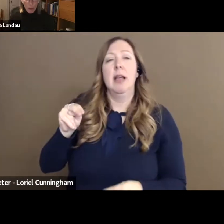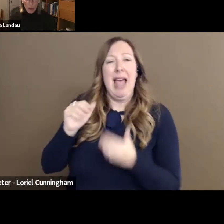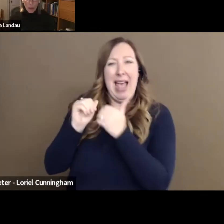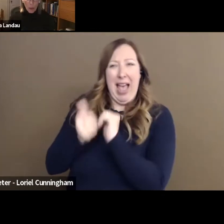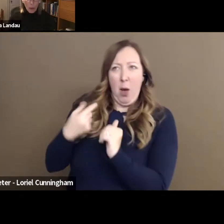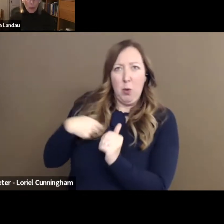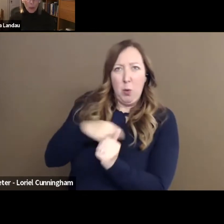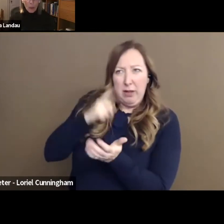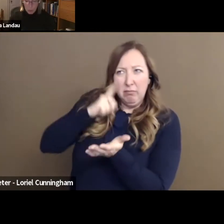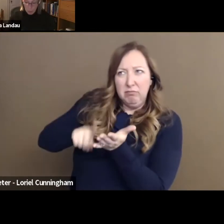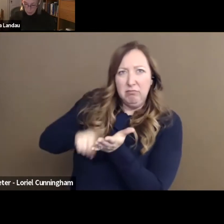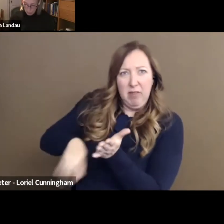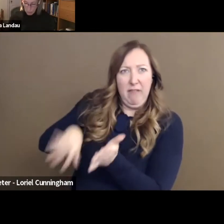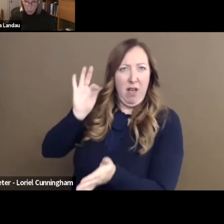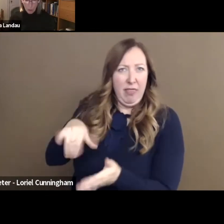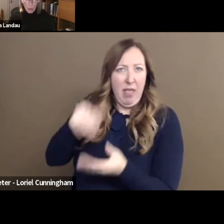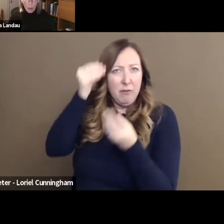so